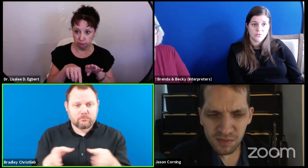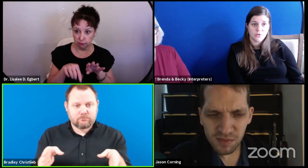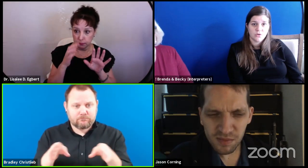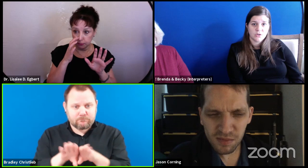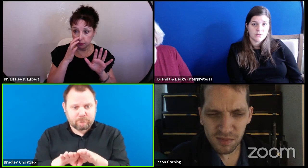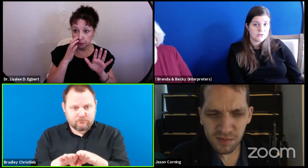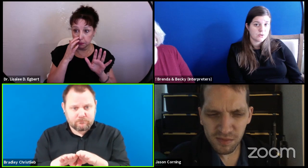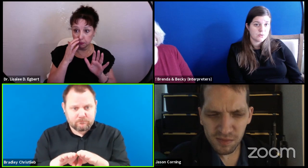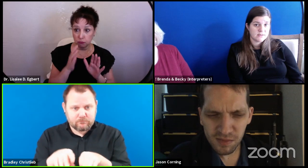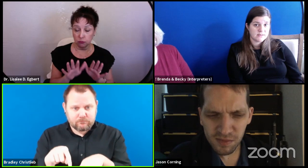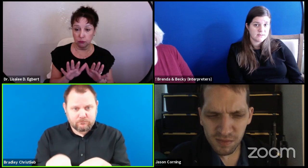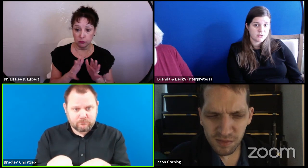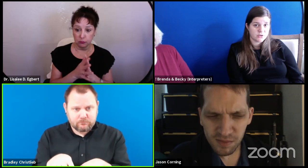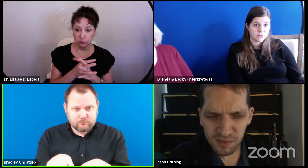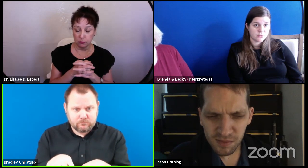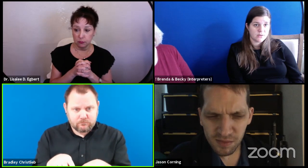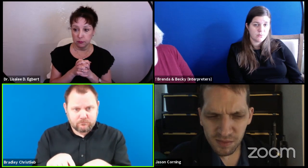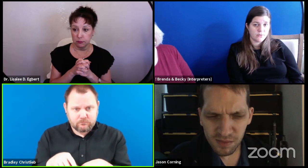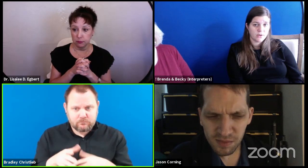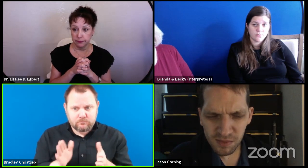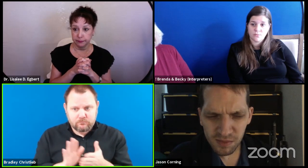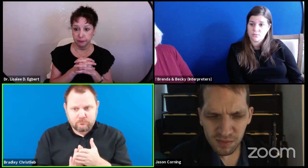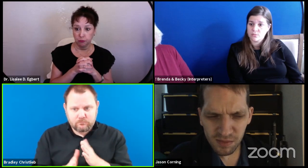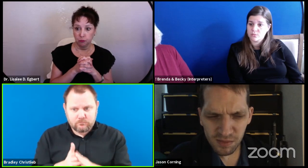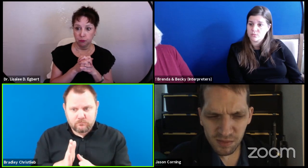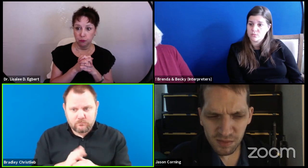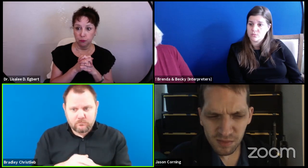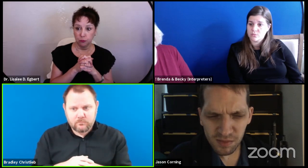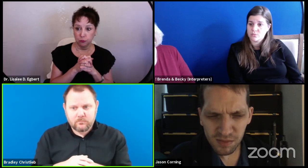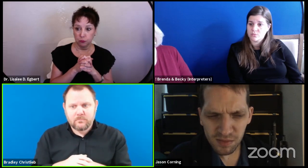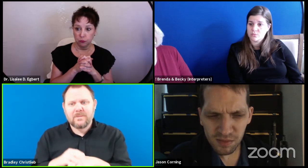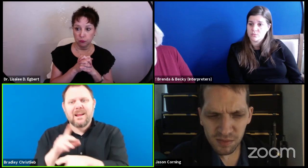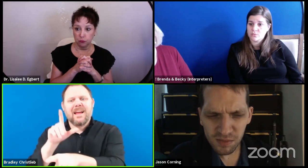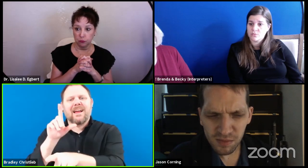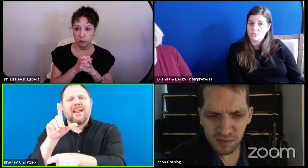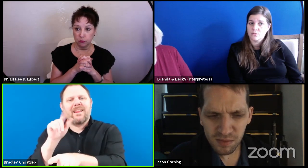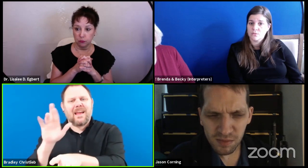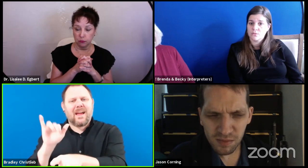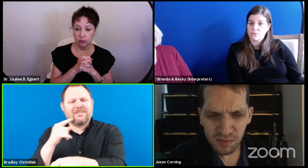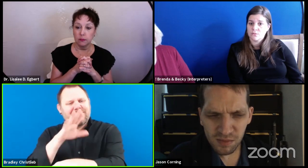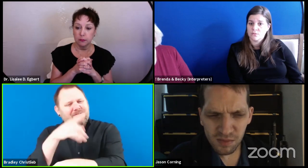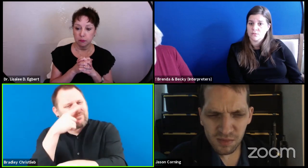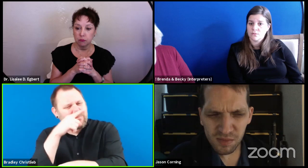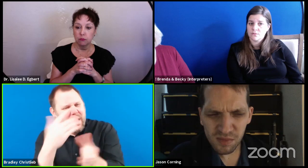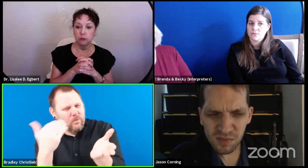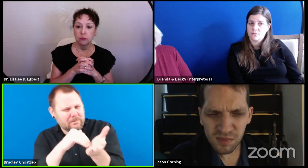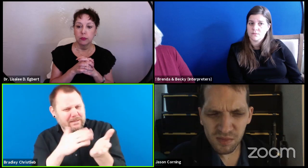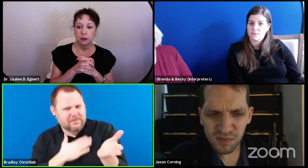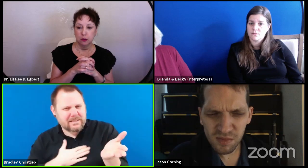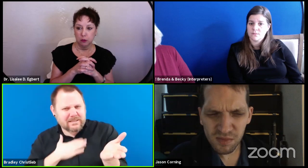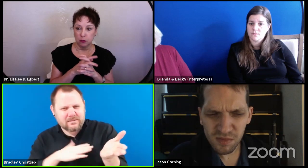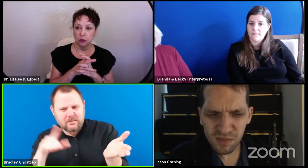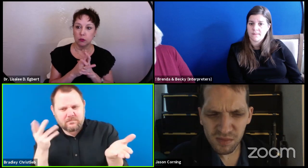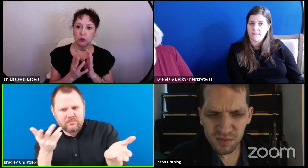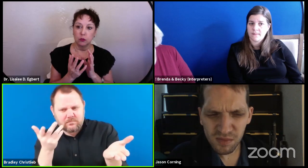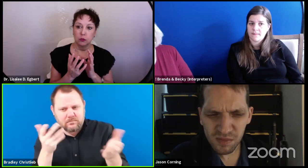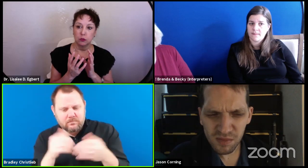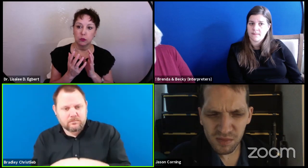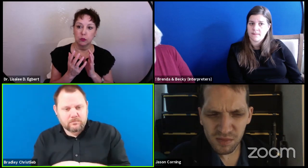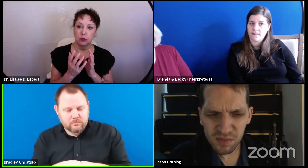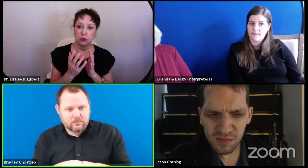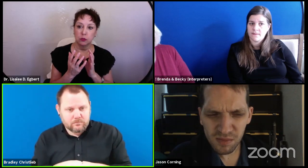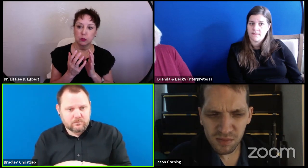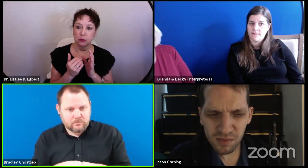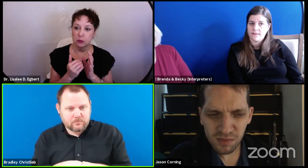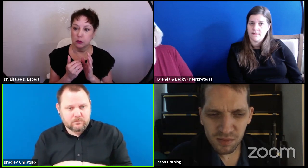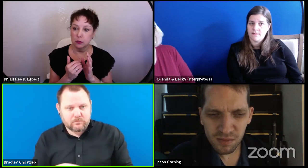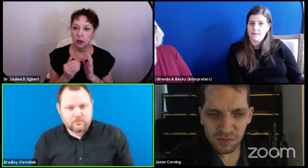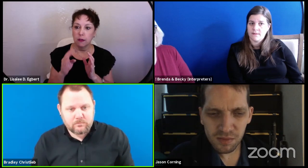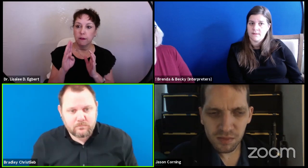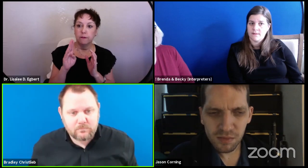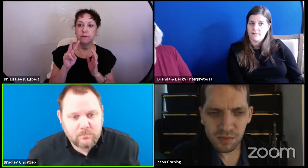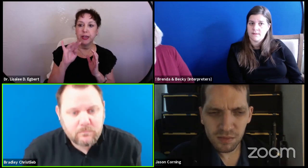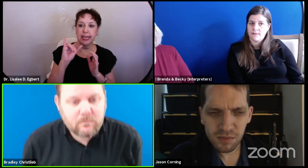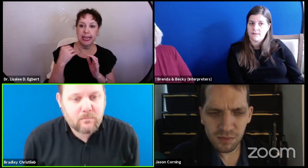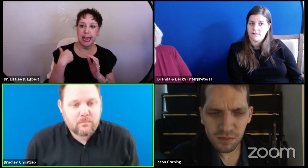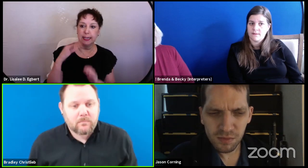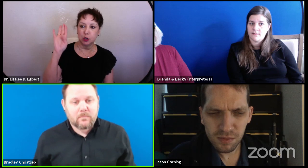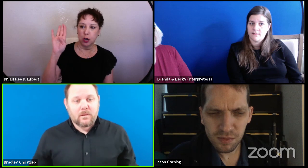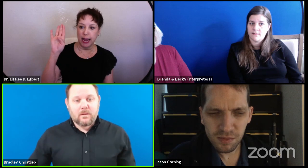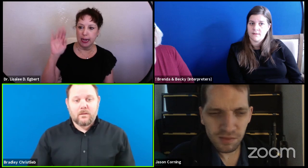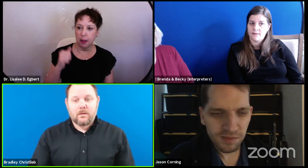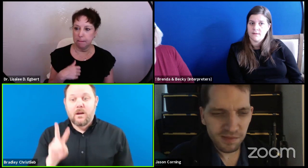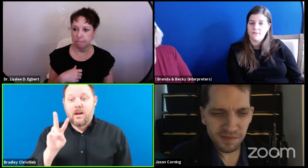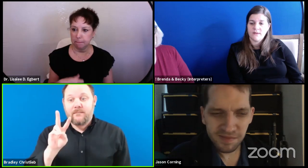Or shall we just close the discussion and move on?